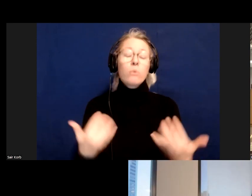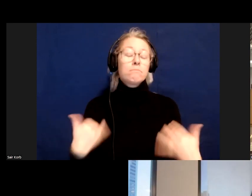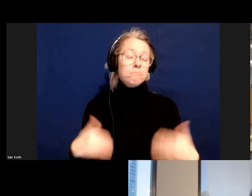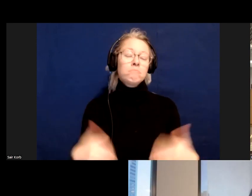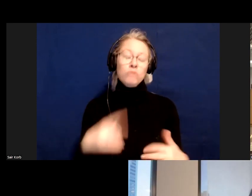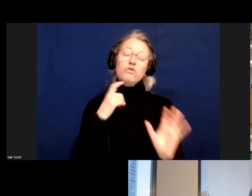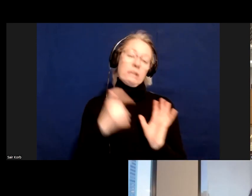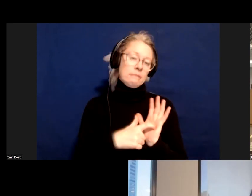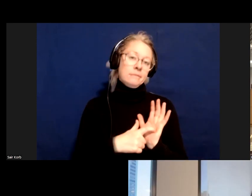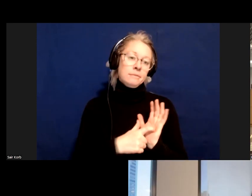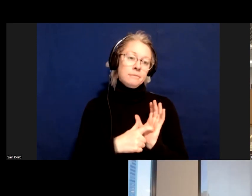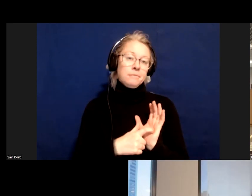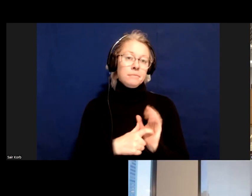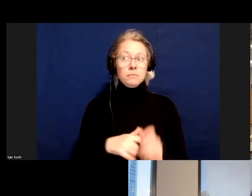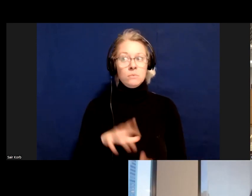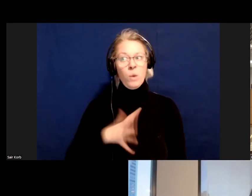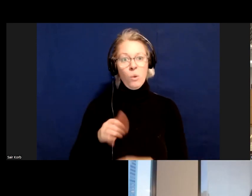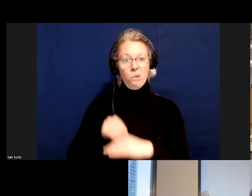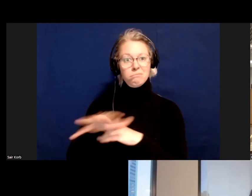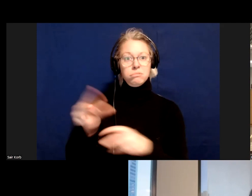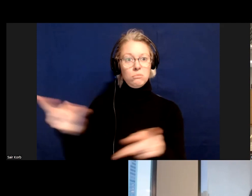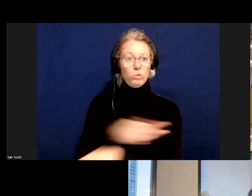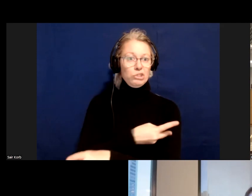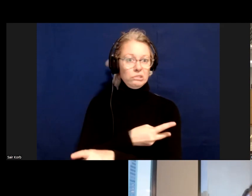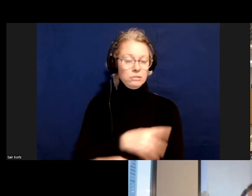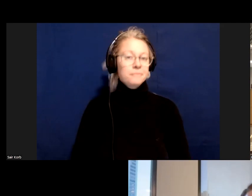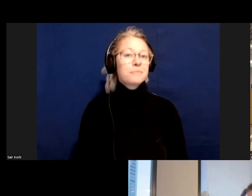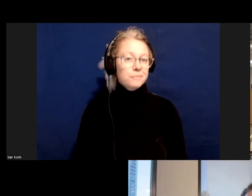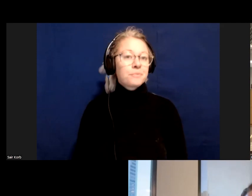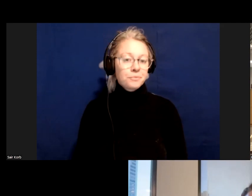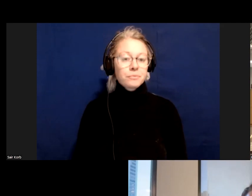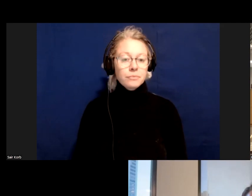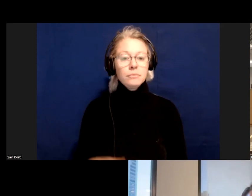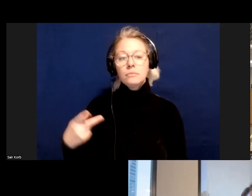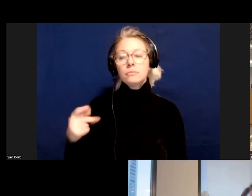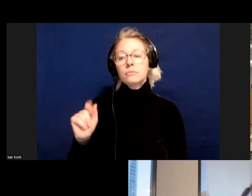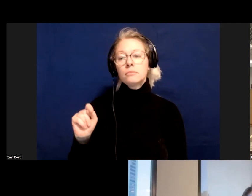want to contribute to that. And that's something that Patti and I have talked about a lot.